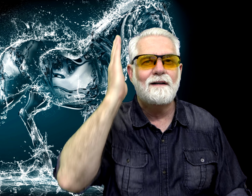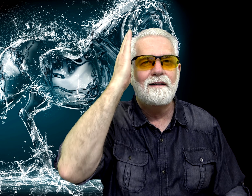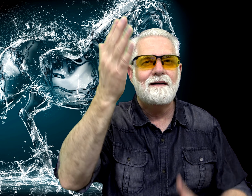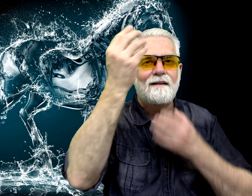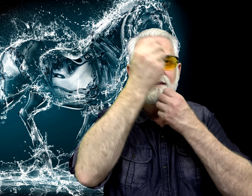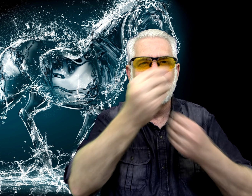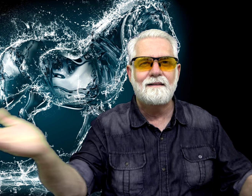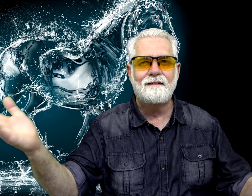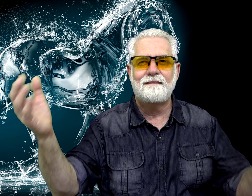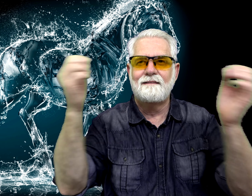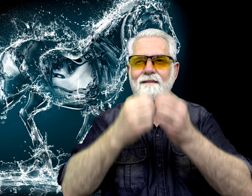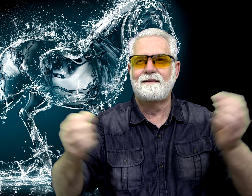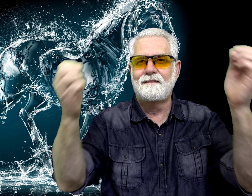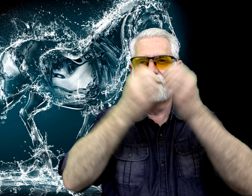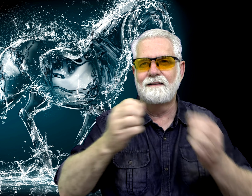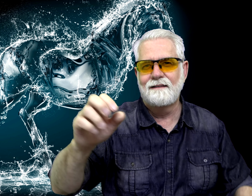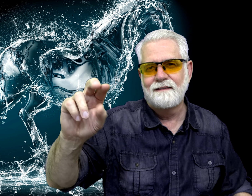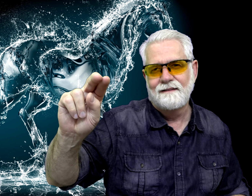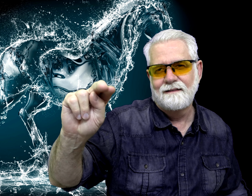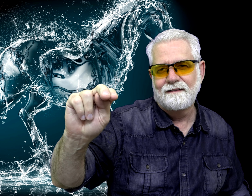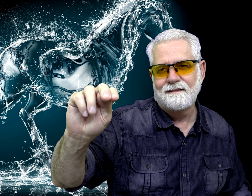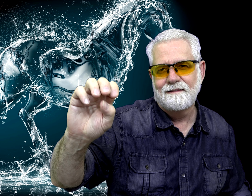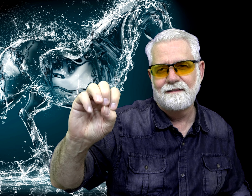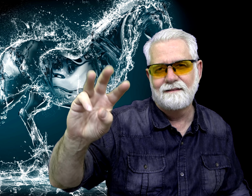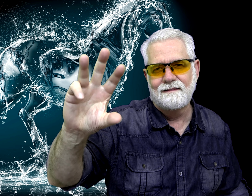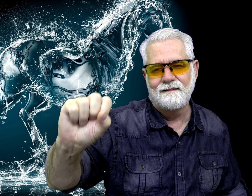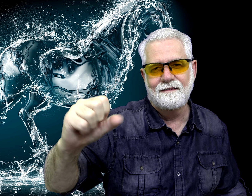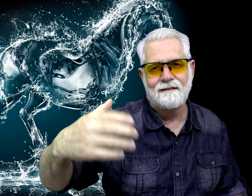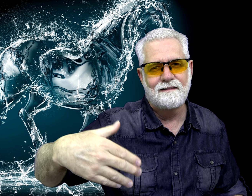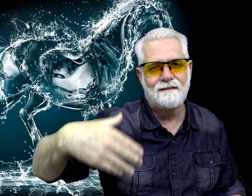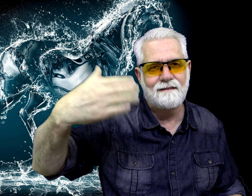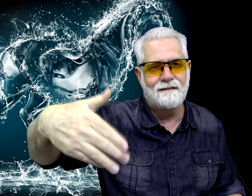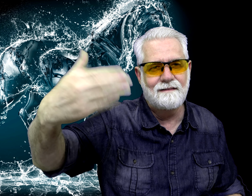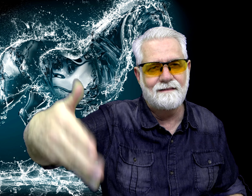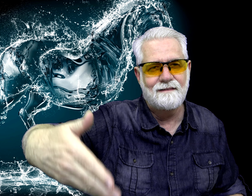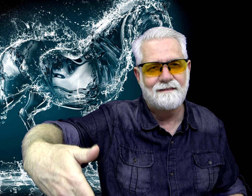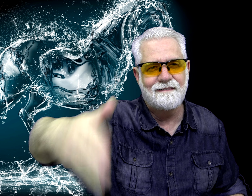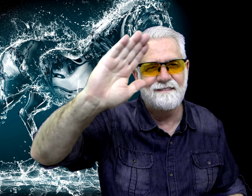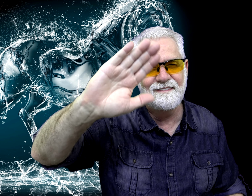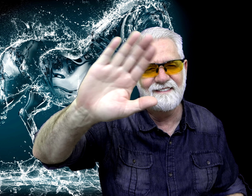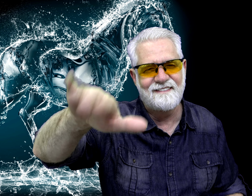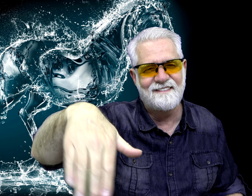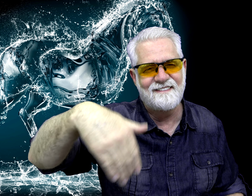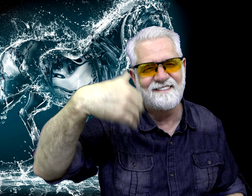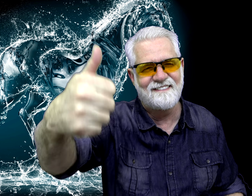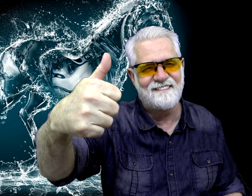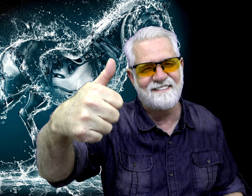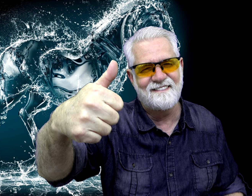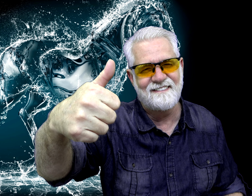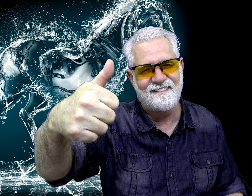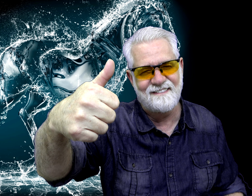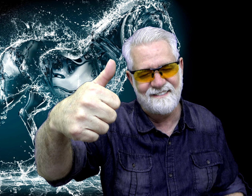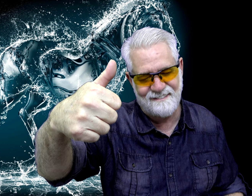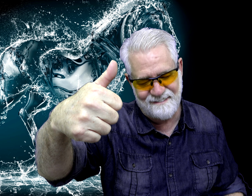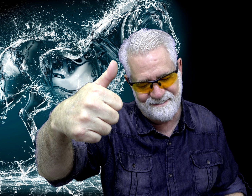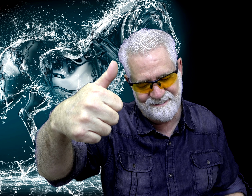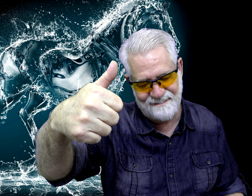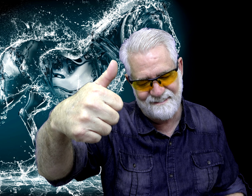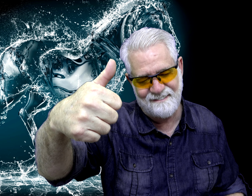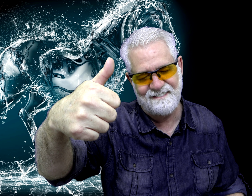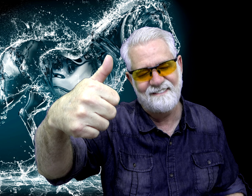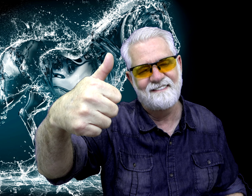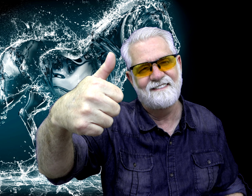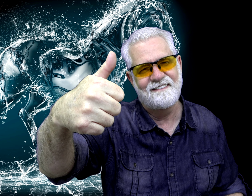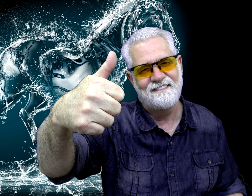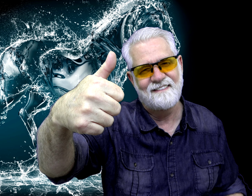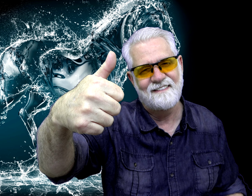Will inform you of more and more news to come. Alright